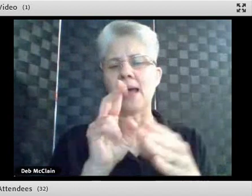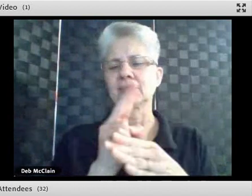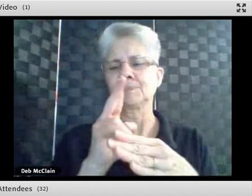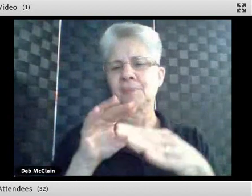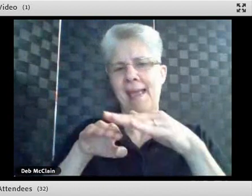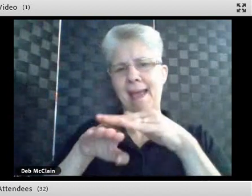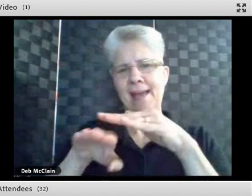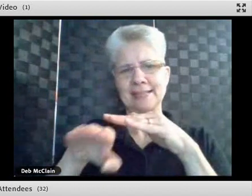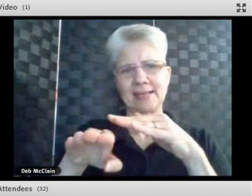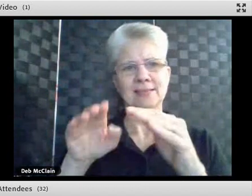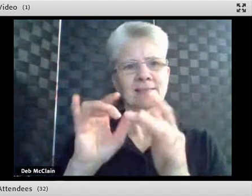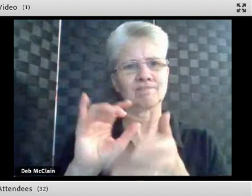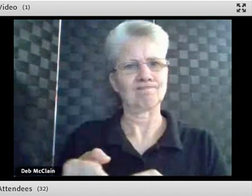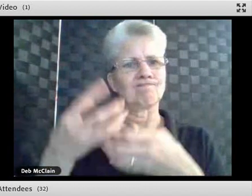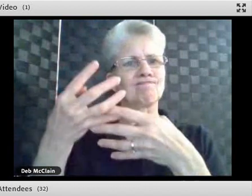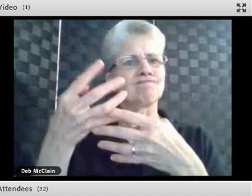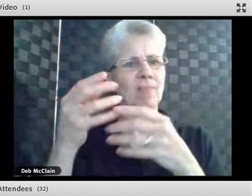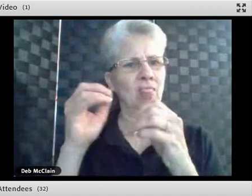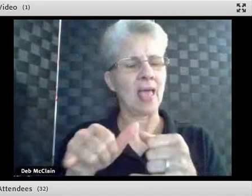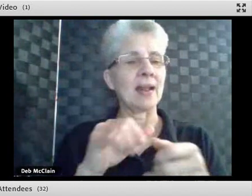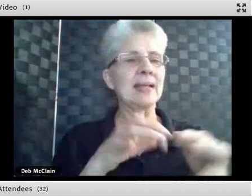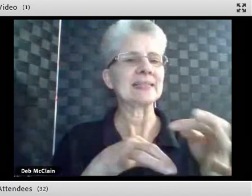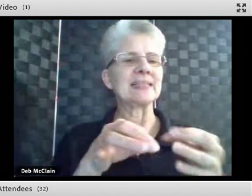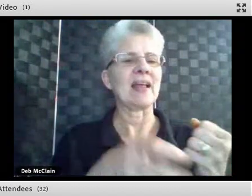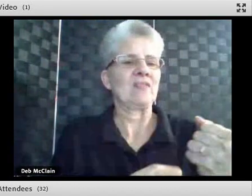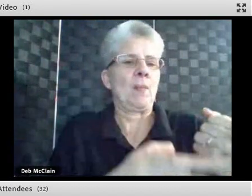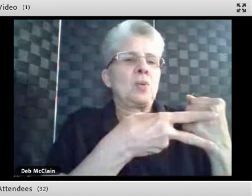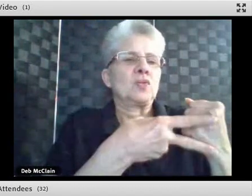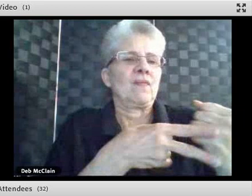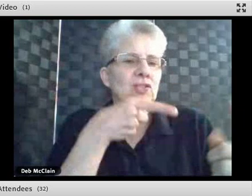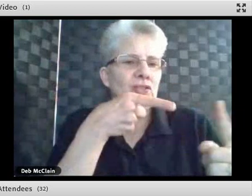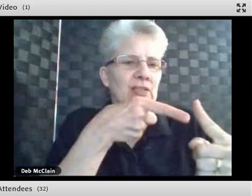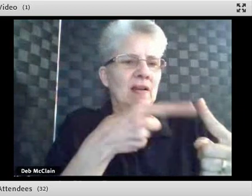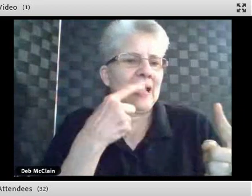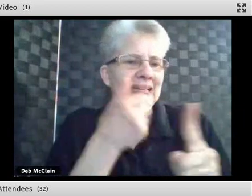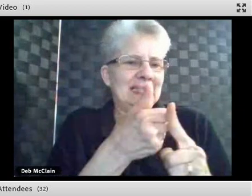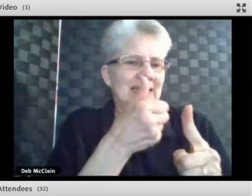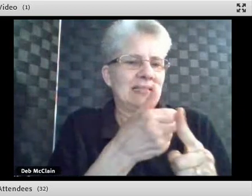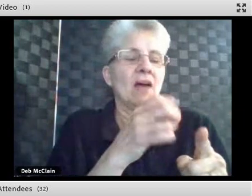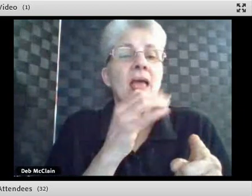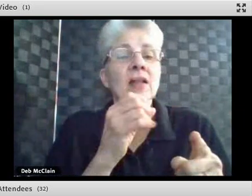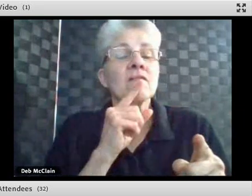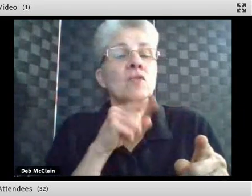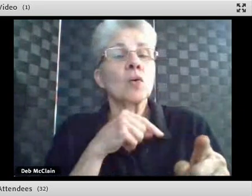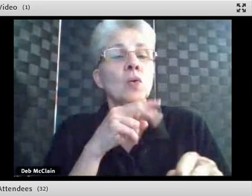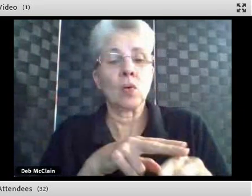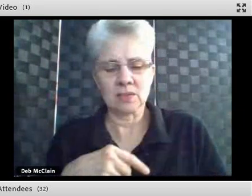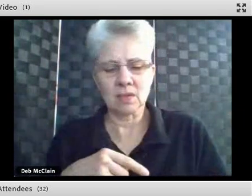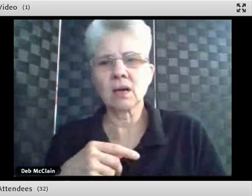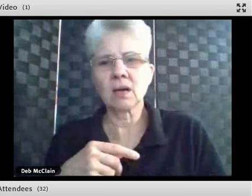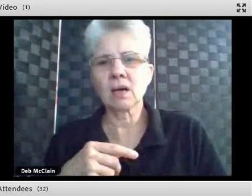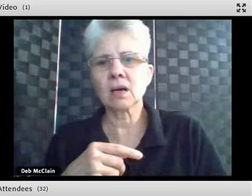rather than actual preservation actions being taken, and of course when you digitize something, all of a sudden,